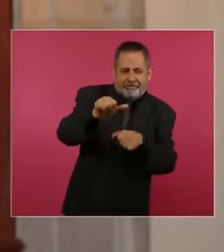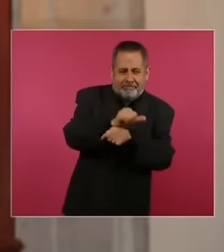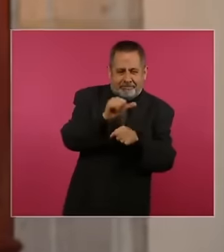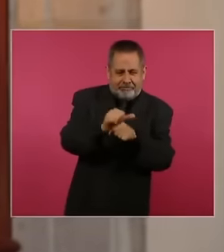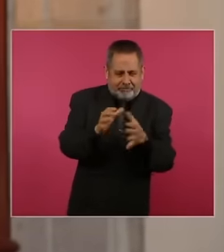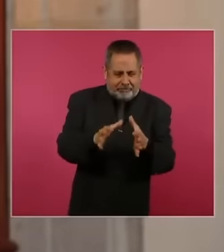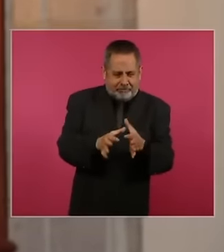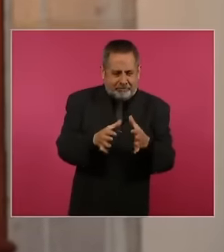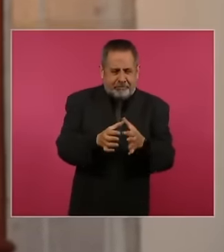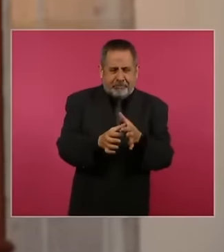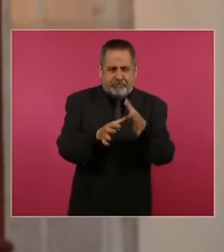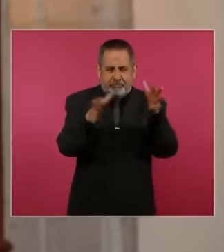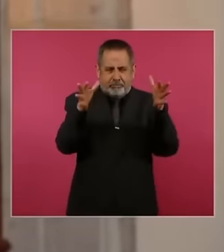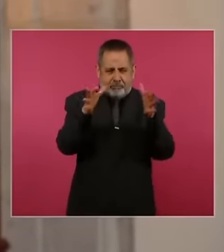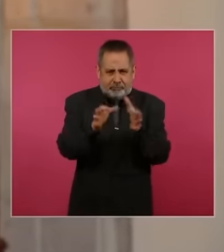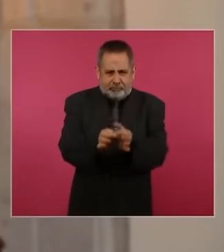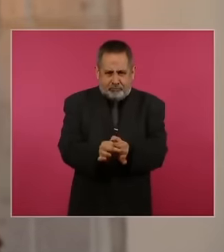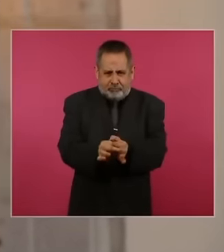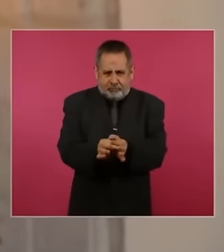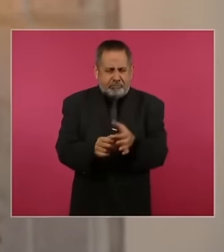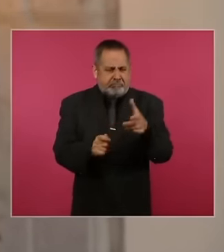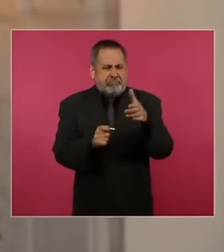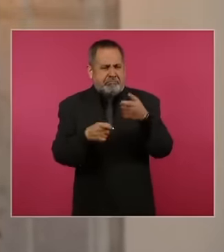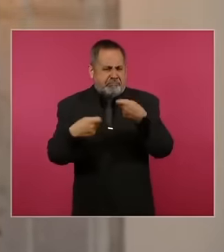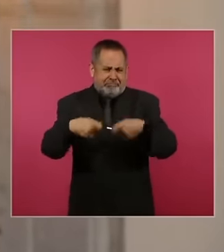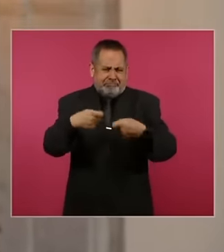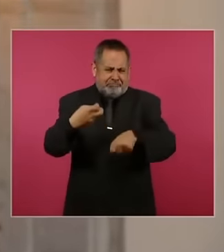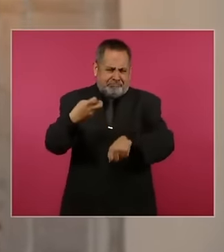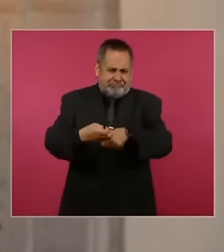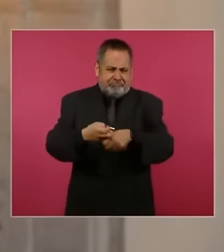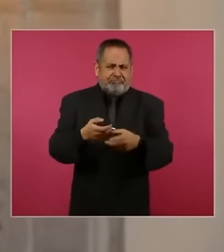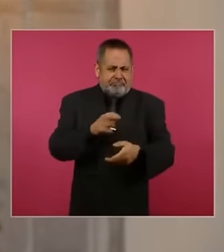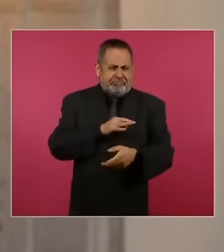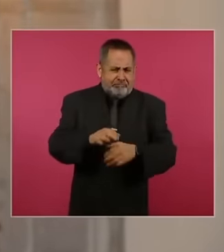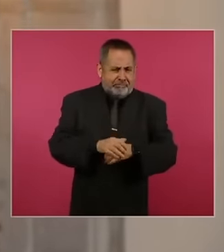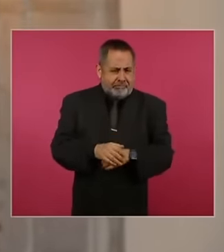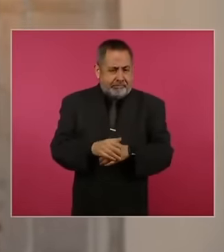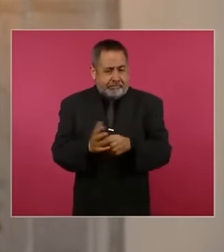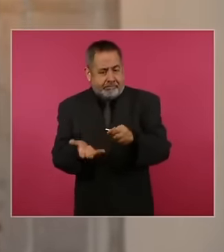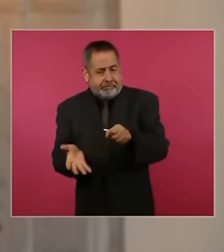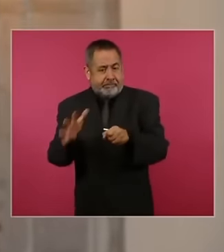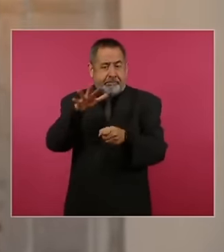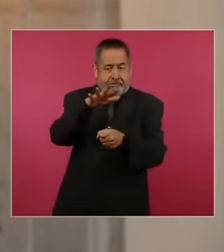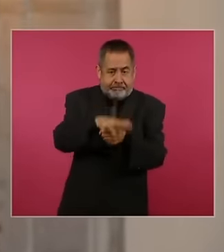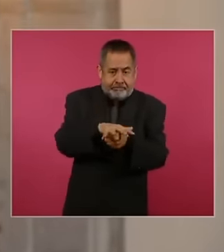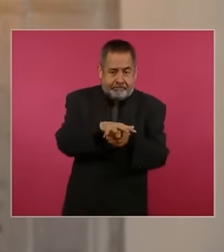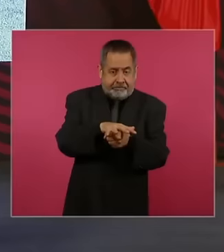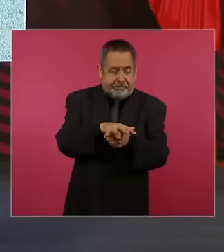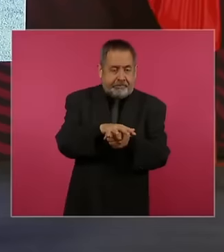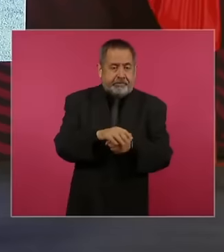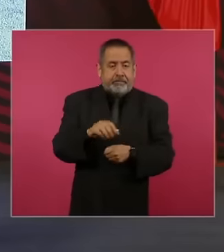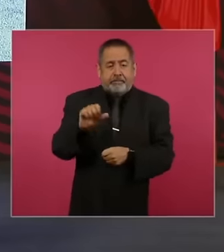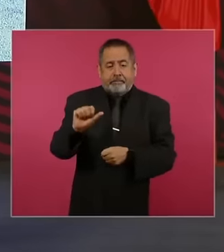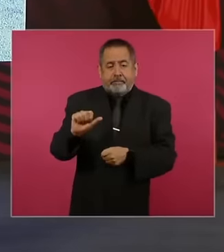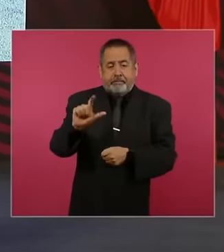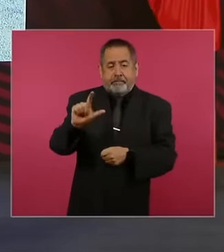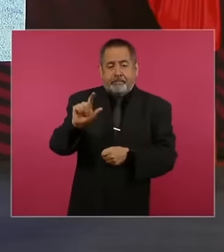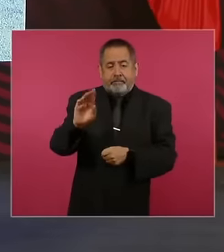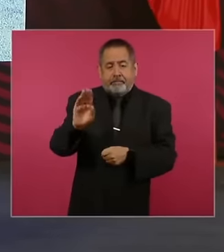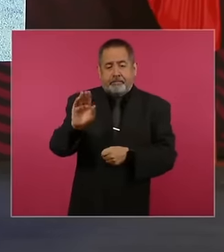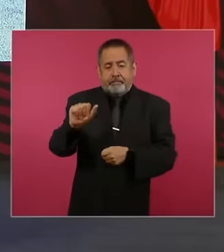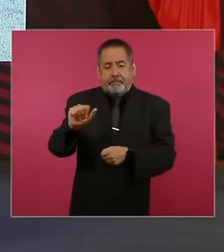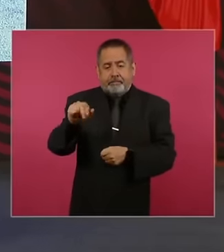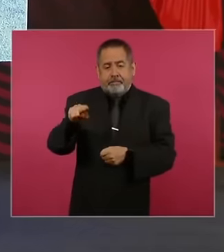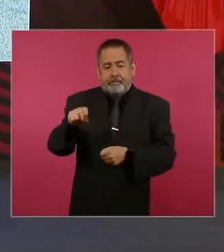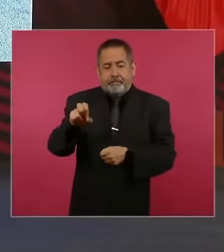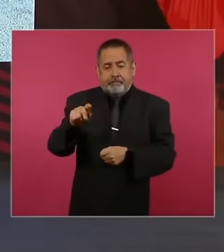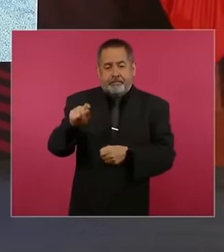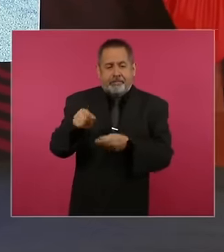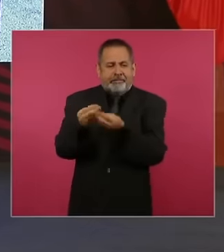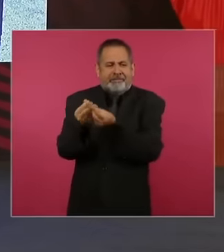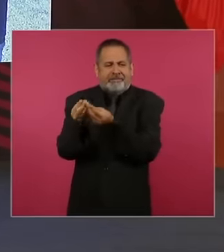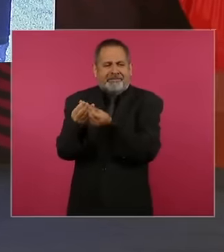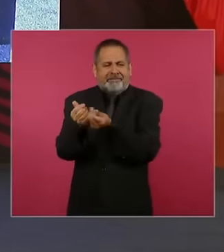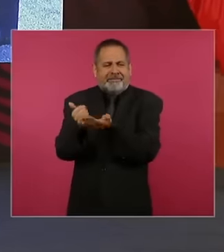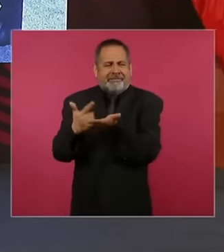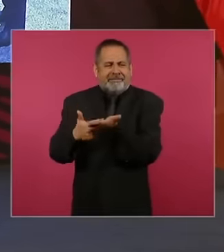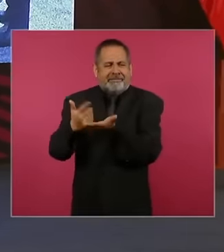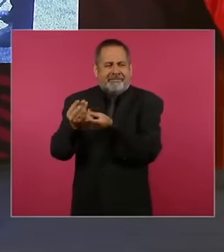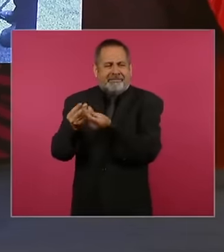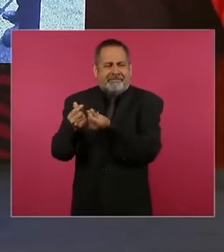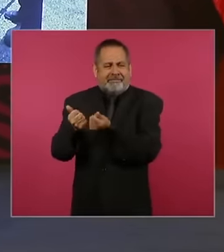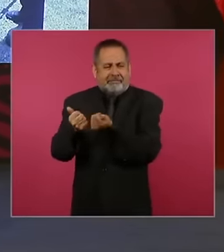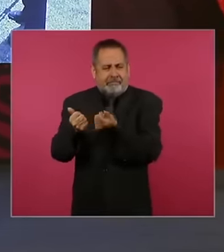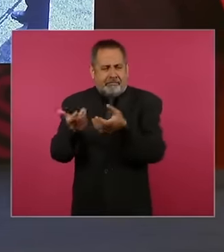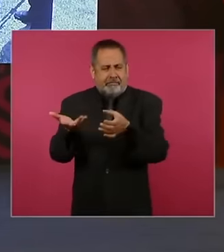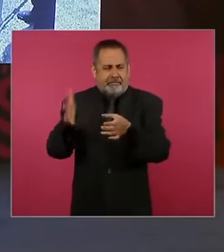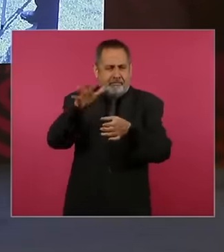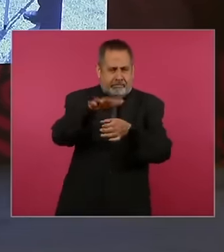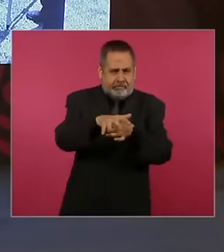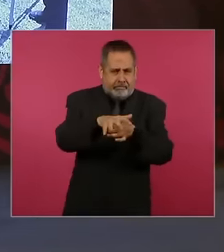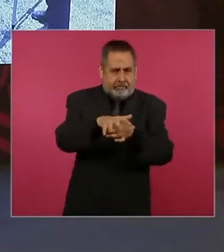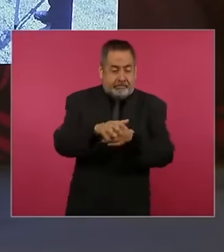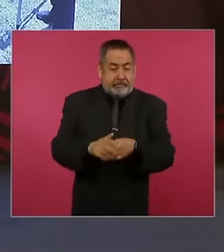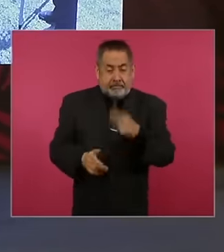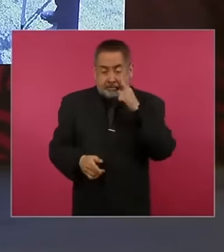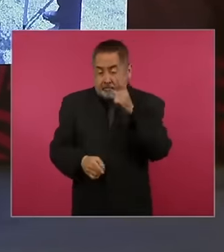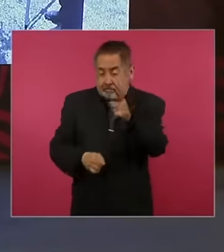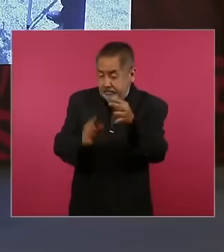funnel, and here they put albanene paper. Now when you have it the telescope And this is also important